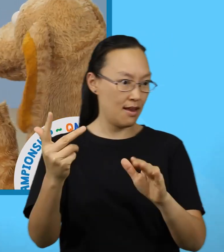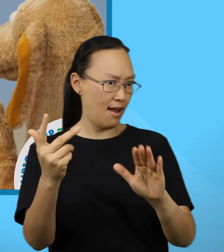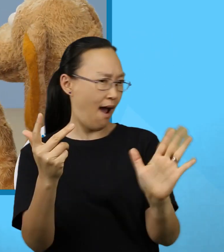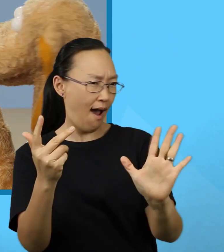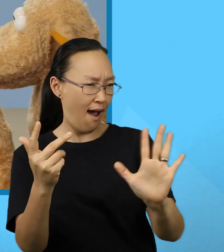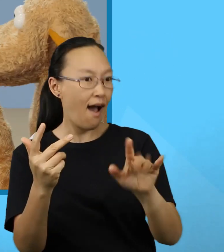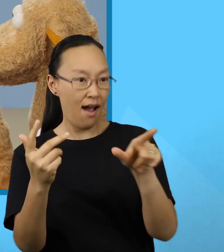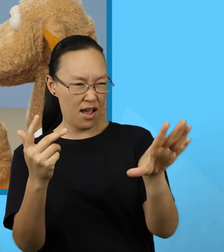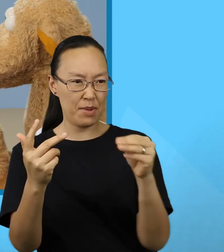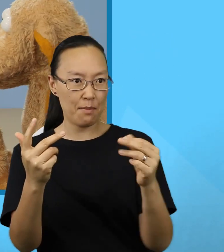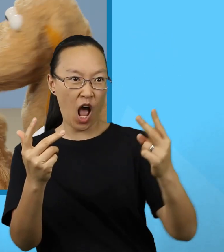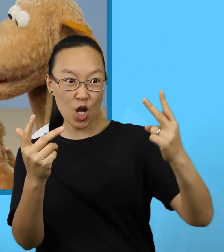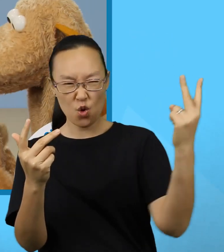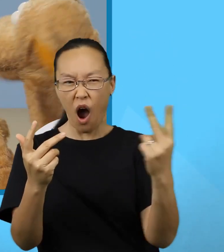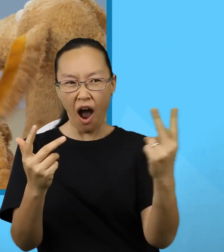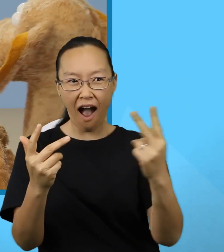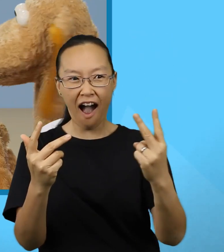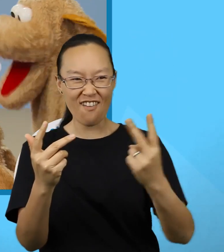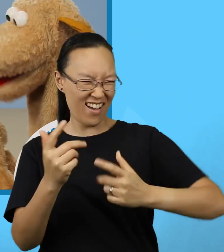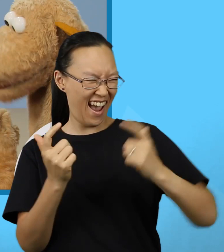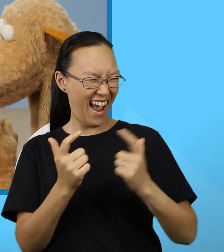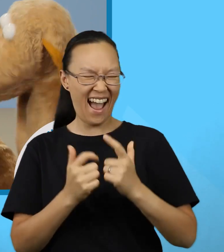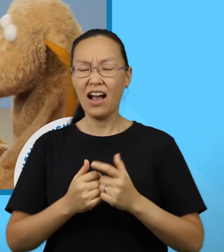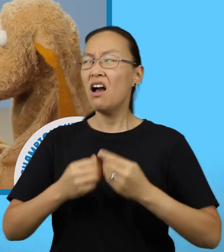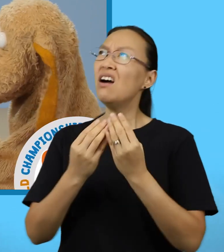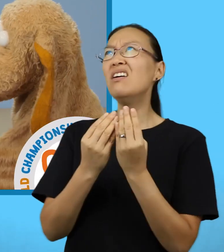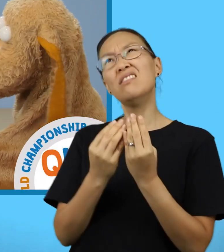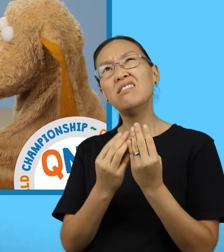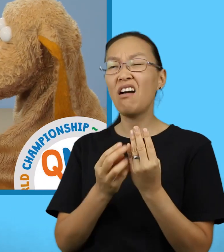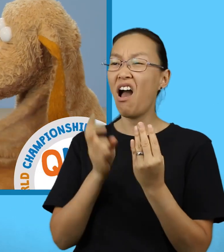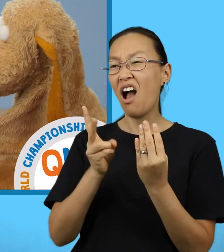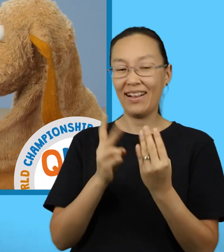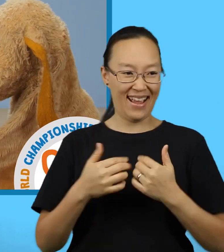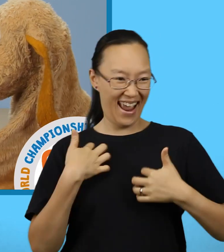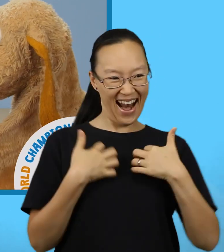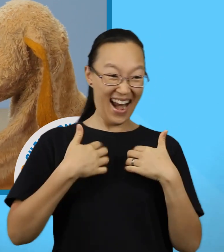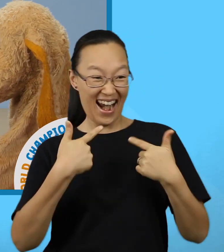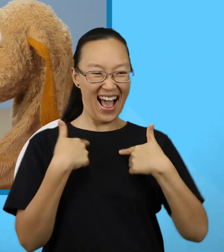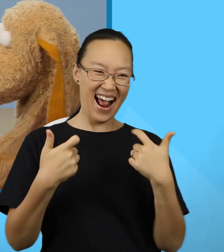No, you pick up 12. Not again. I'm gonna win. Ah-huh.